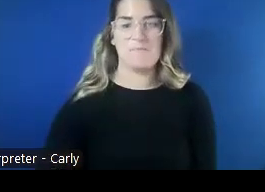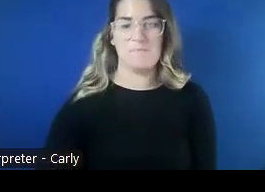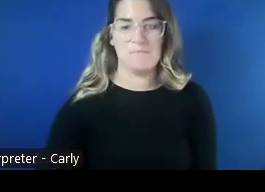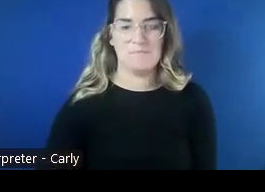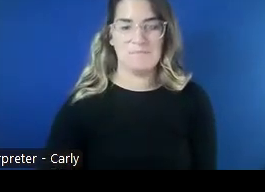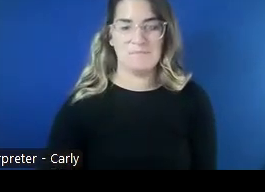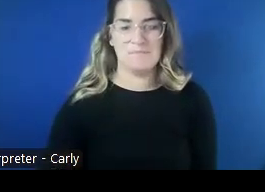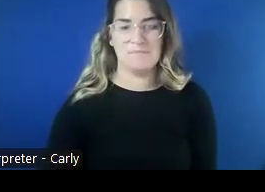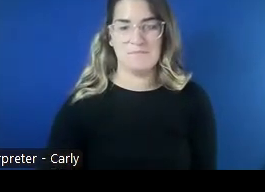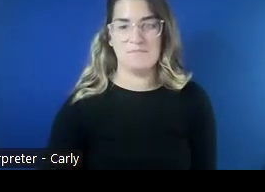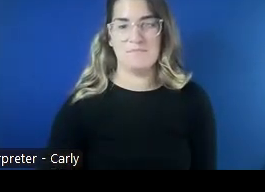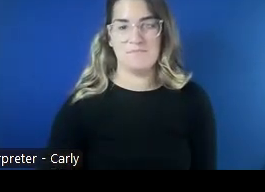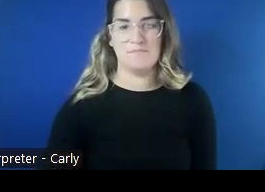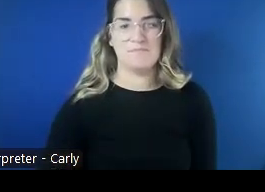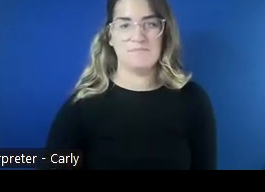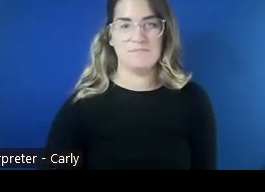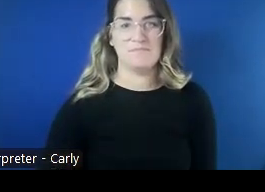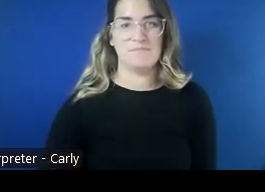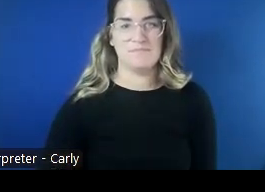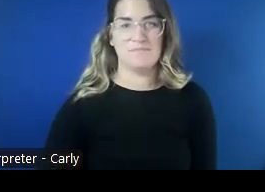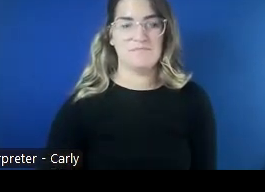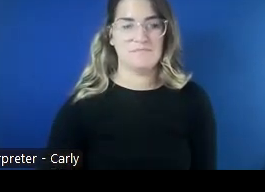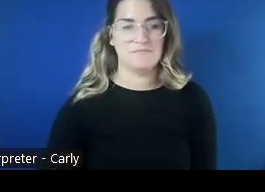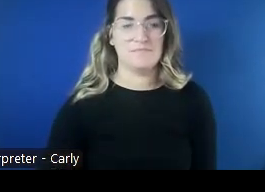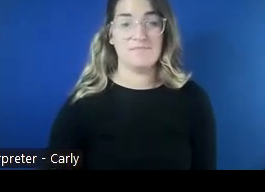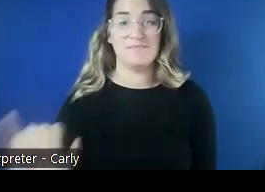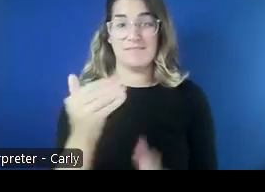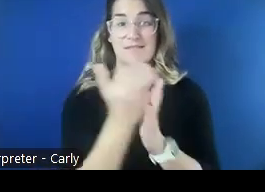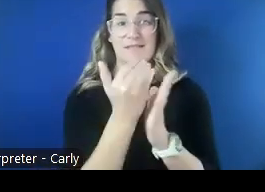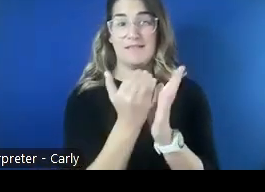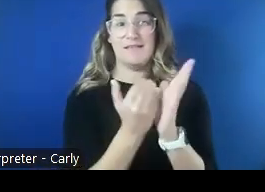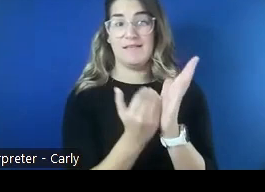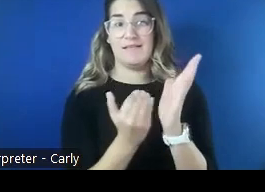list I said that we're just going to highlight a couple of these I love every single one of these